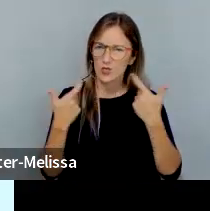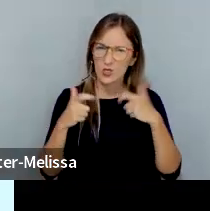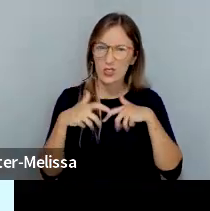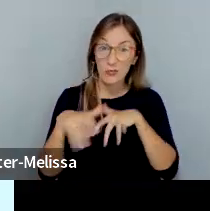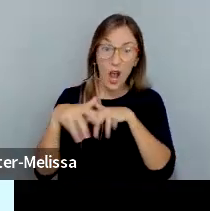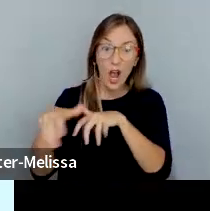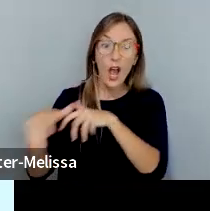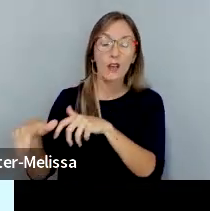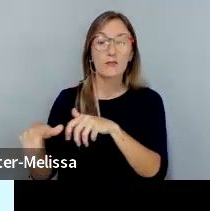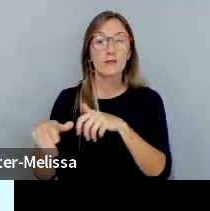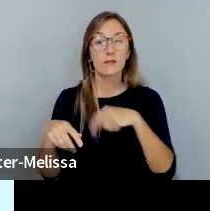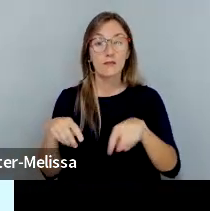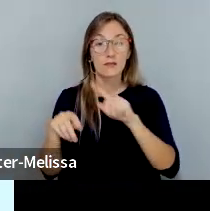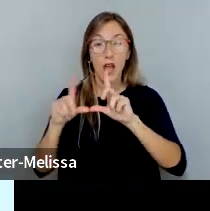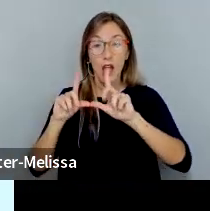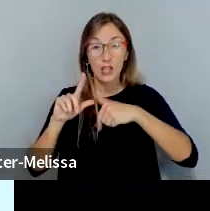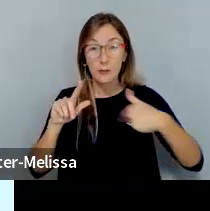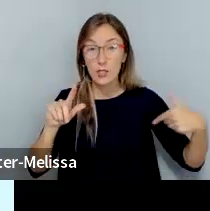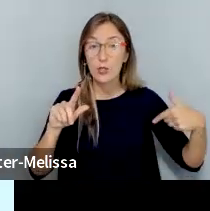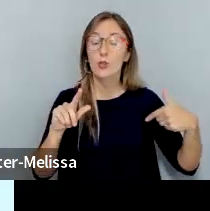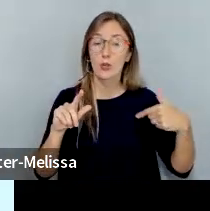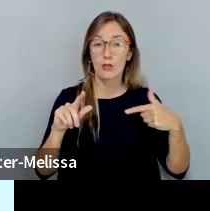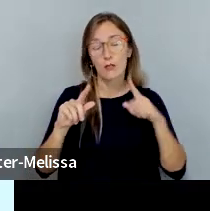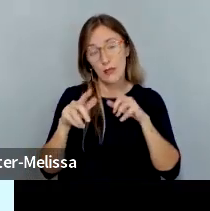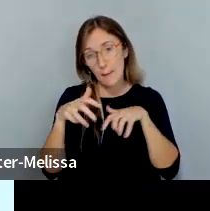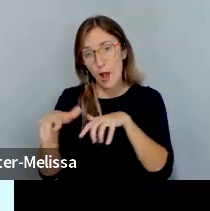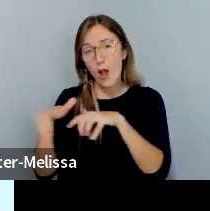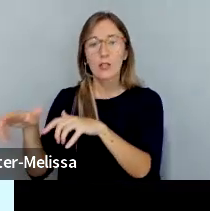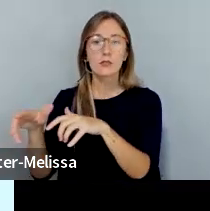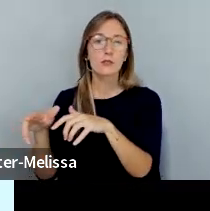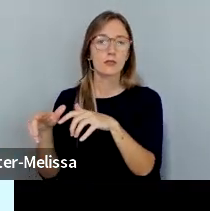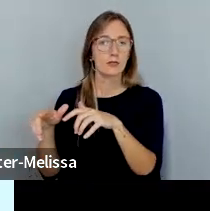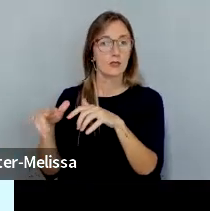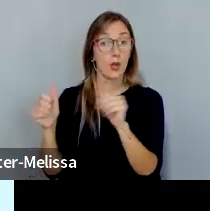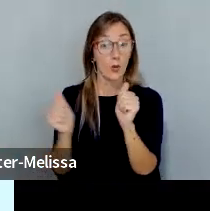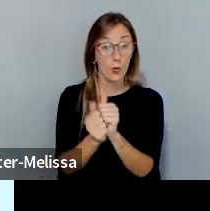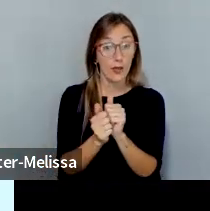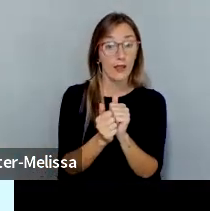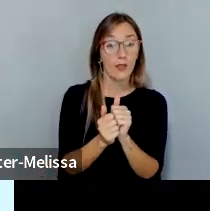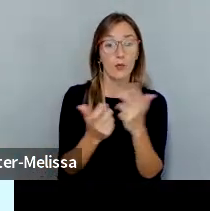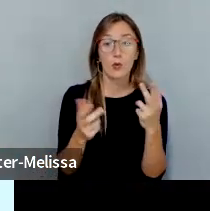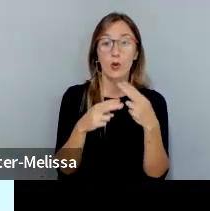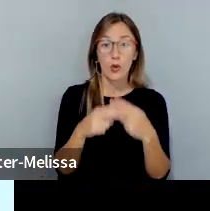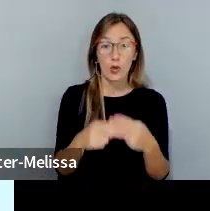AIDS epidemic -- AIDS and HIV -- there was a huge march in Washington and